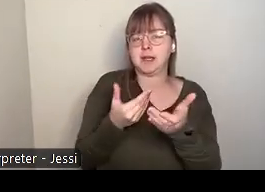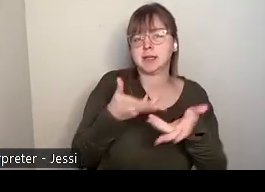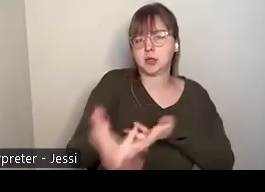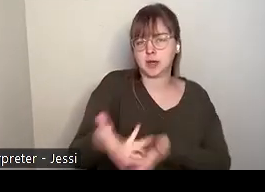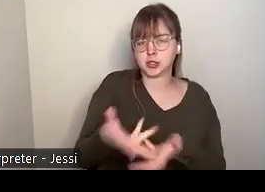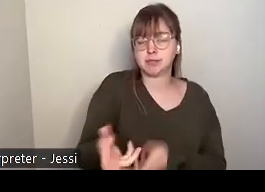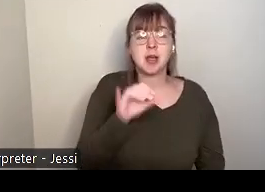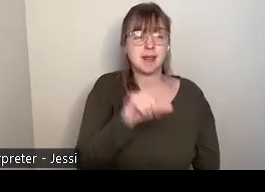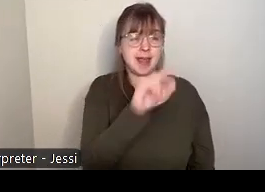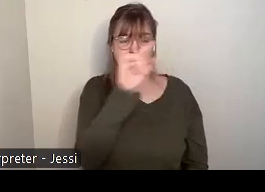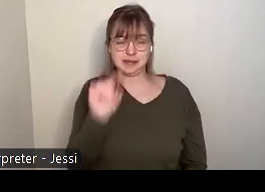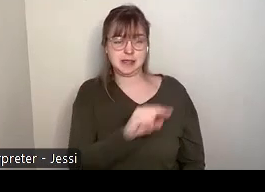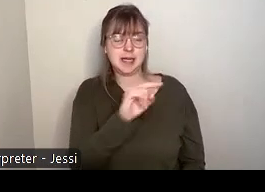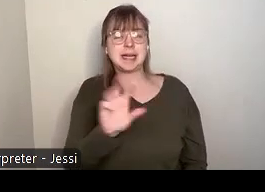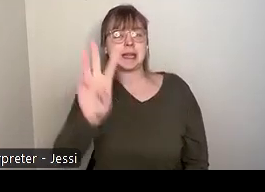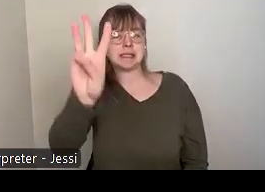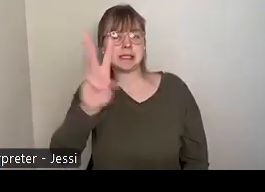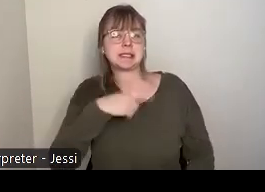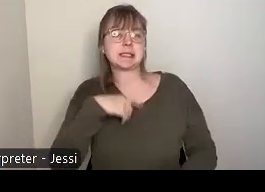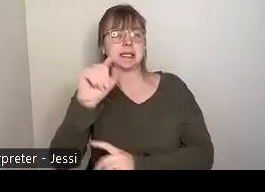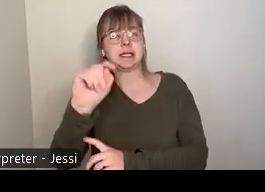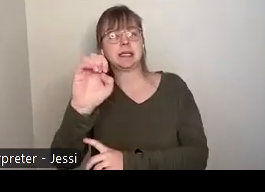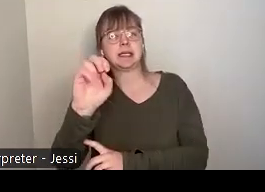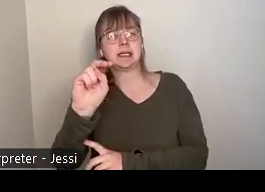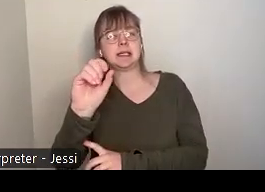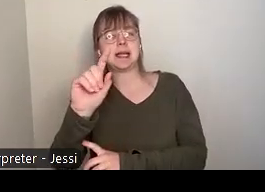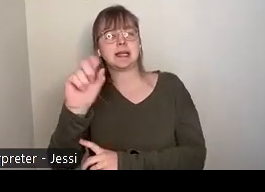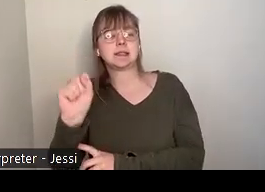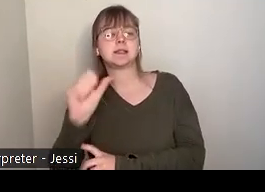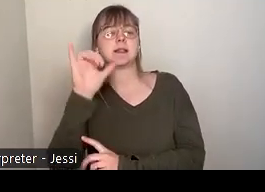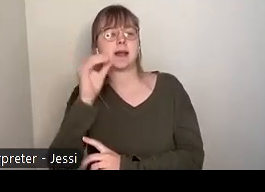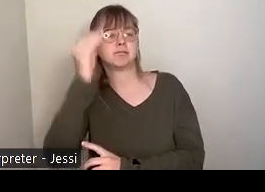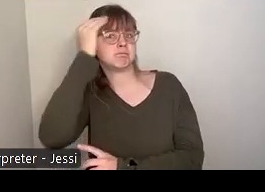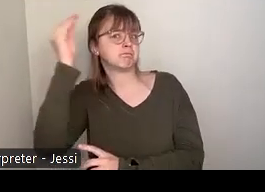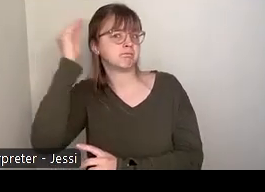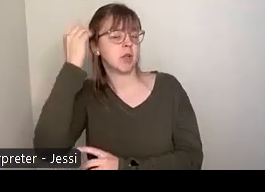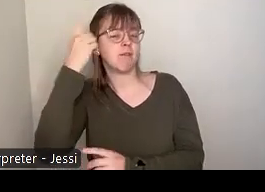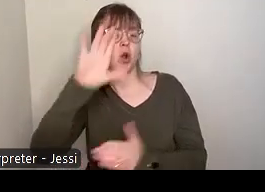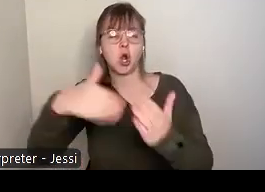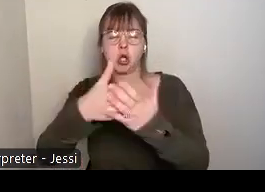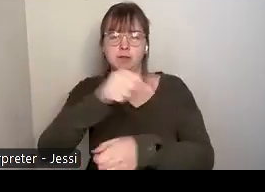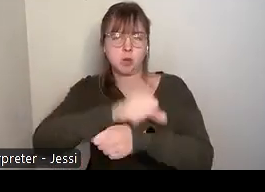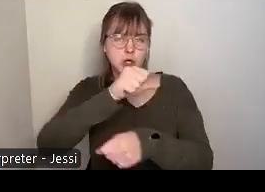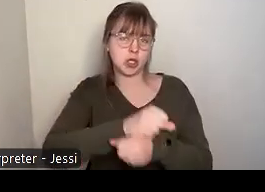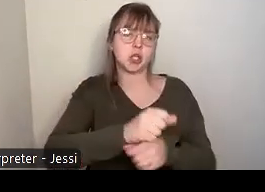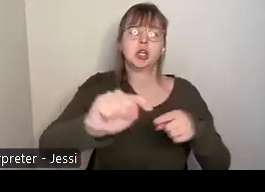training the work supporting others the uh an umbrella idea from this is really the parallel